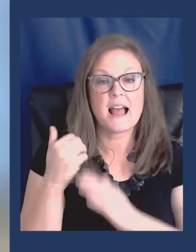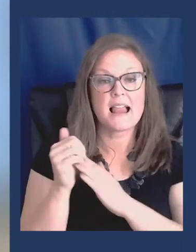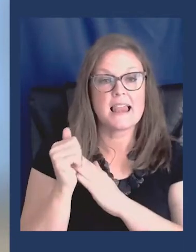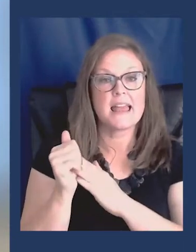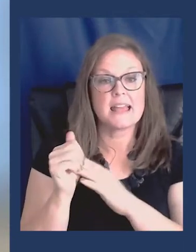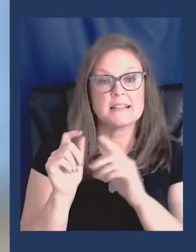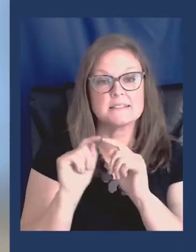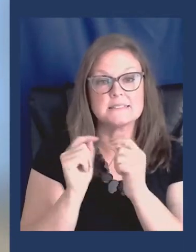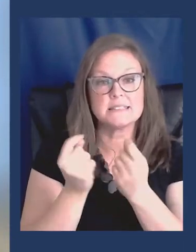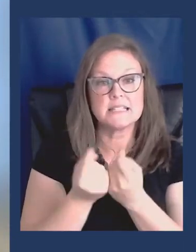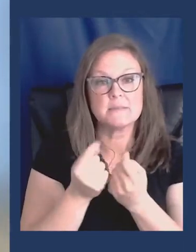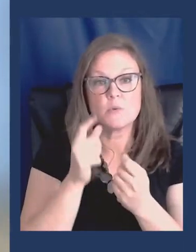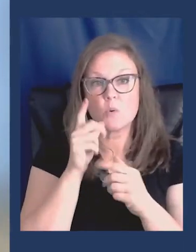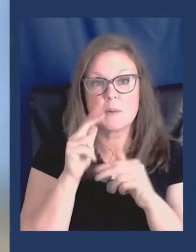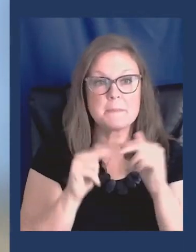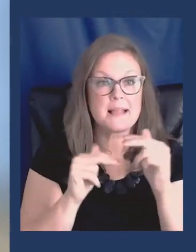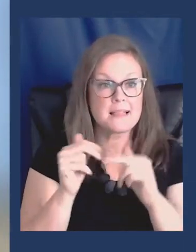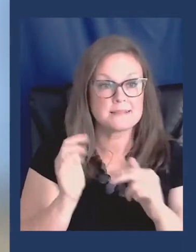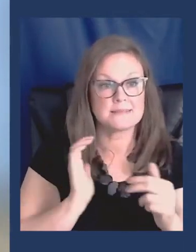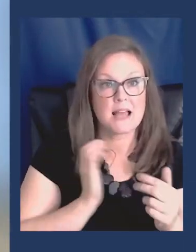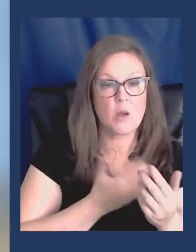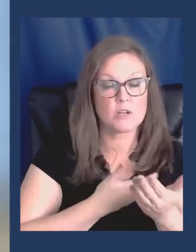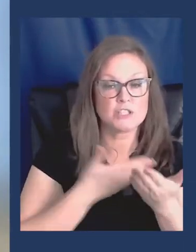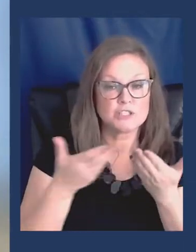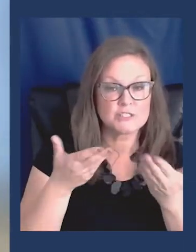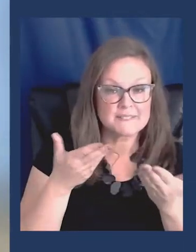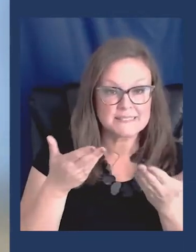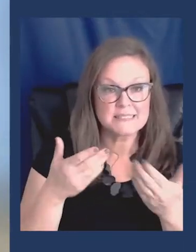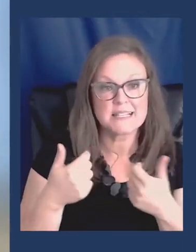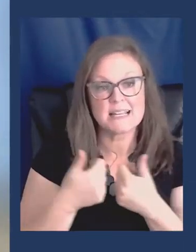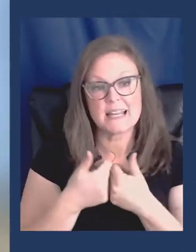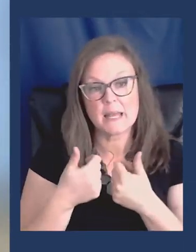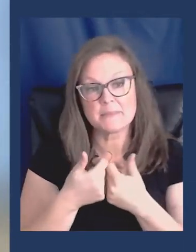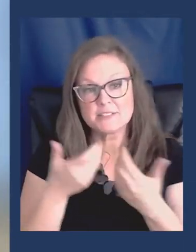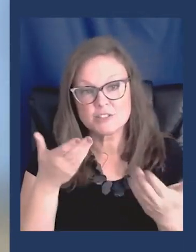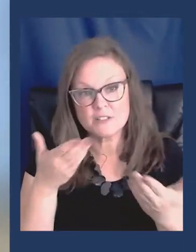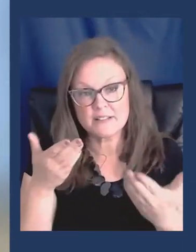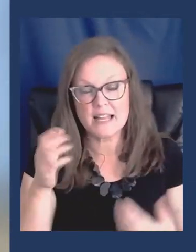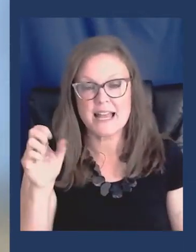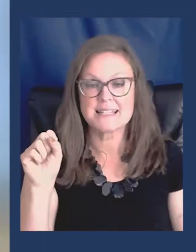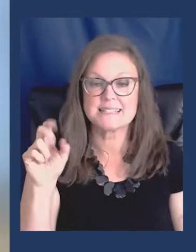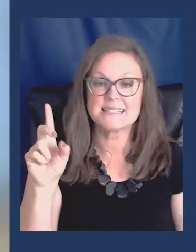our Services SDKs for Gaming Services SDKs. That means like the Xbox Live SDK,